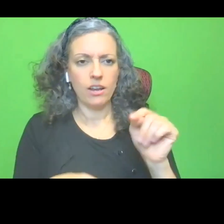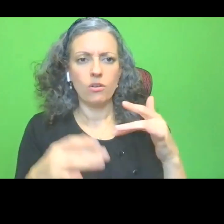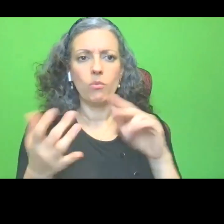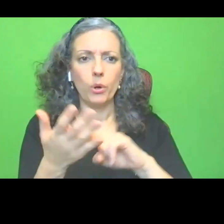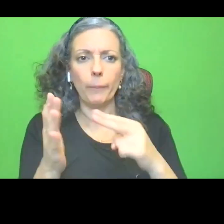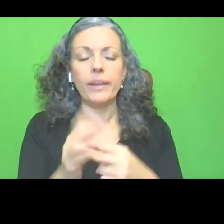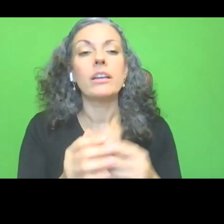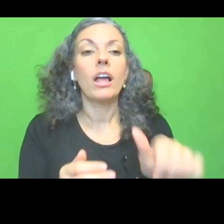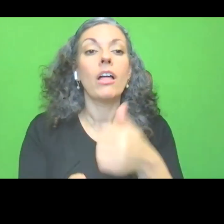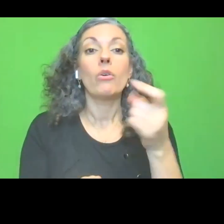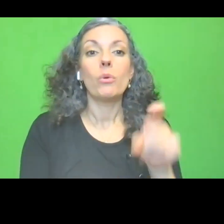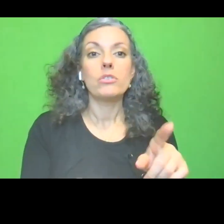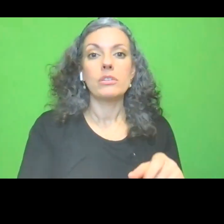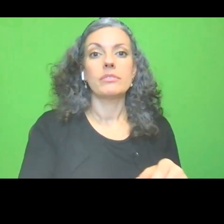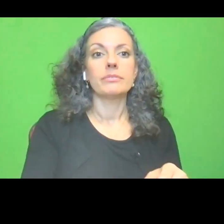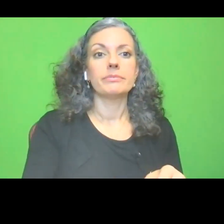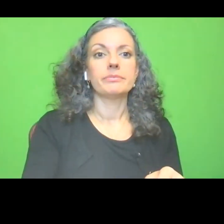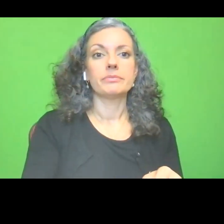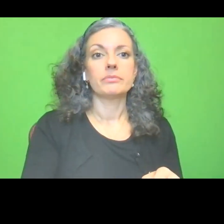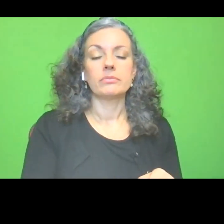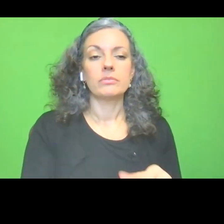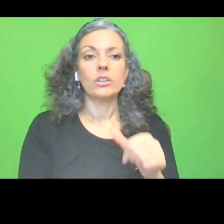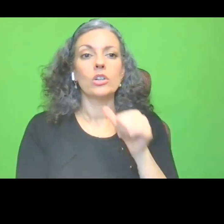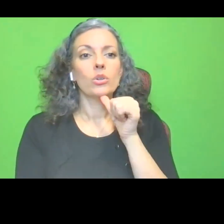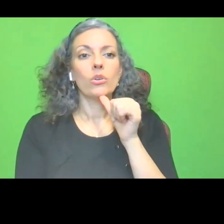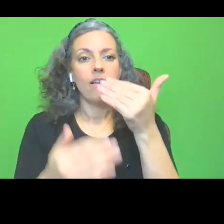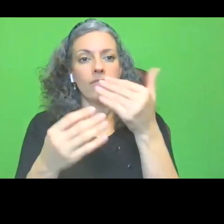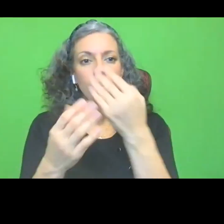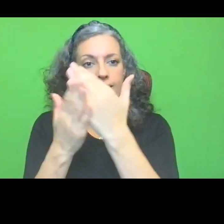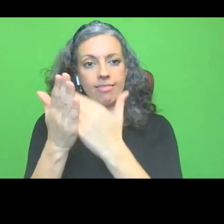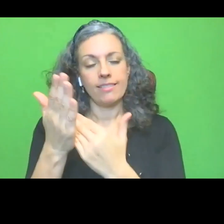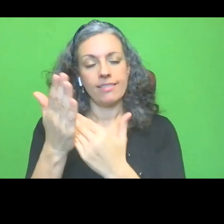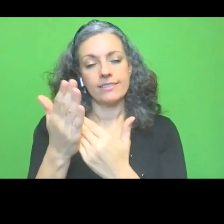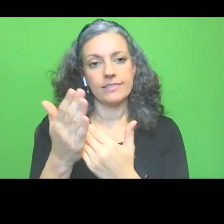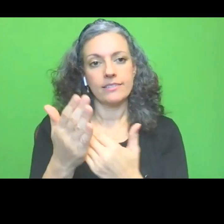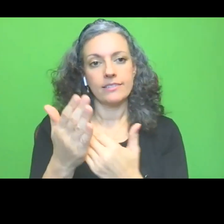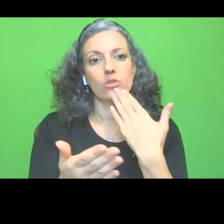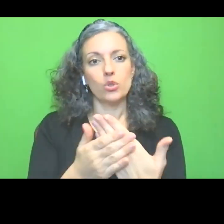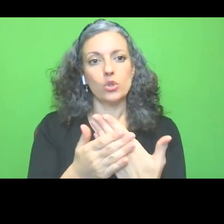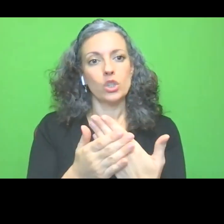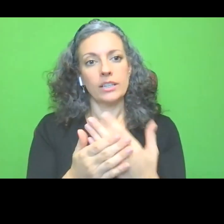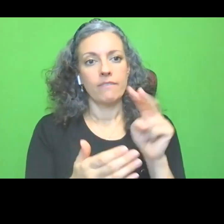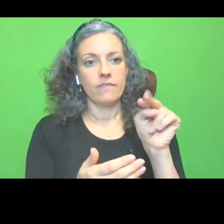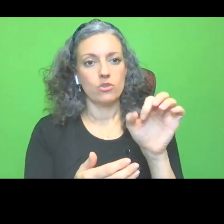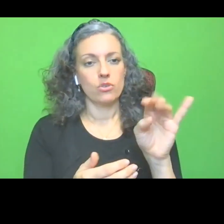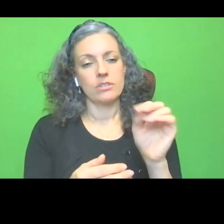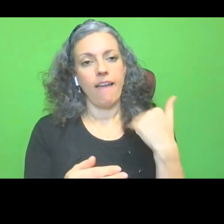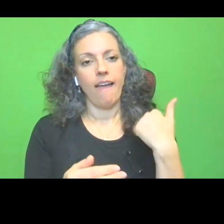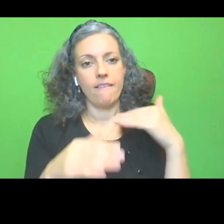Another question, you don't have a list of vendors or consultants who do a good job with accessibility do you? That's been hard for us to identify.